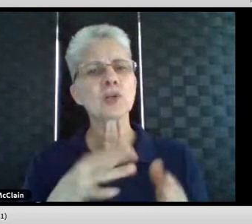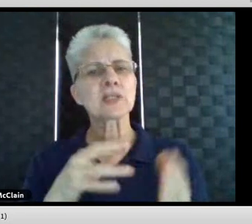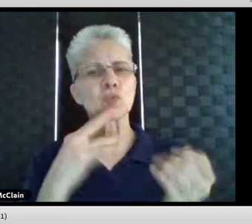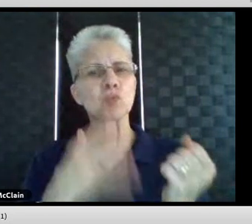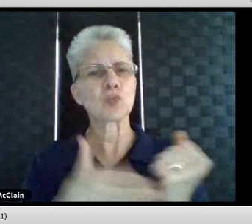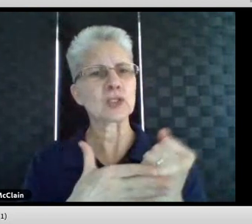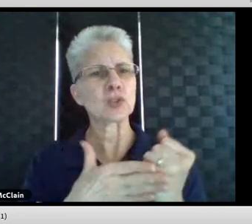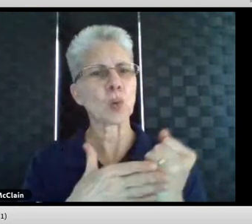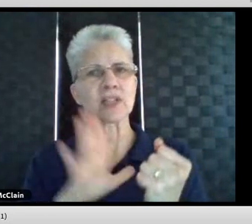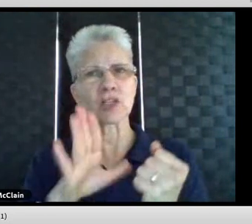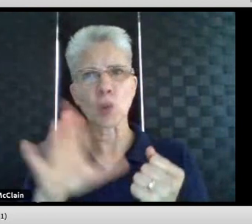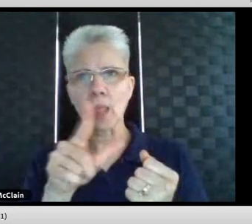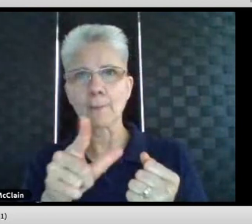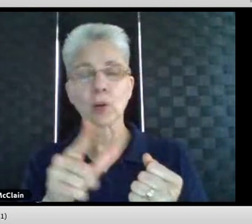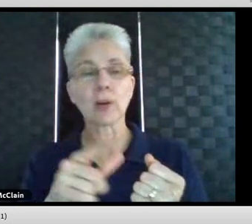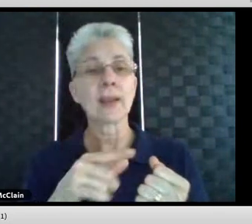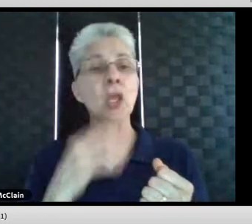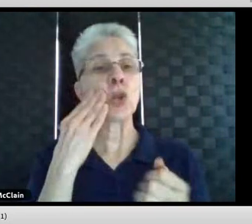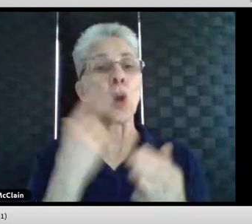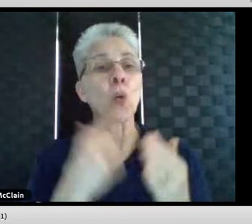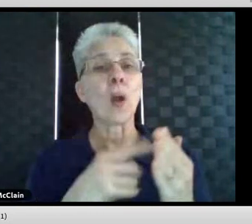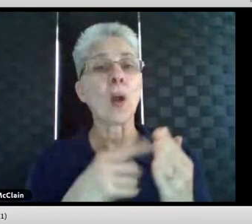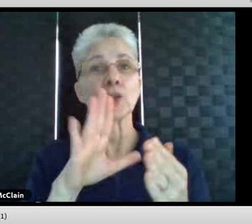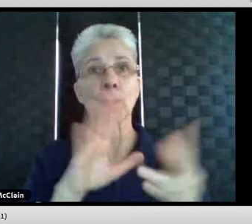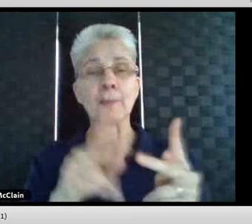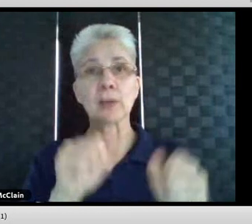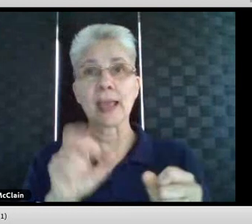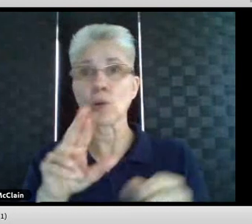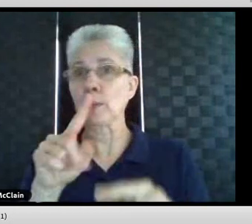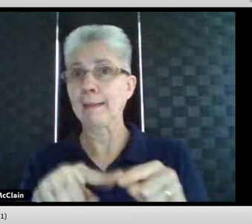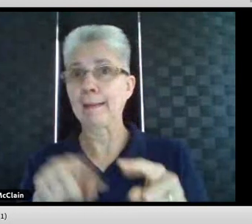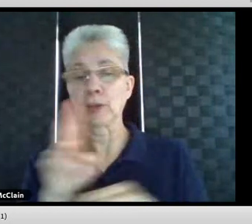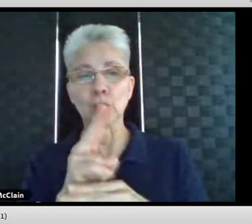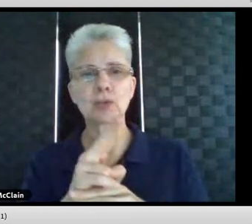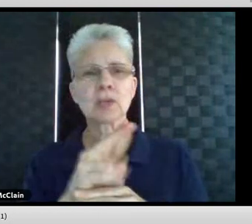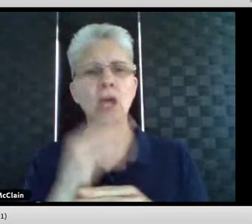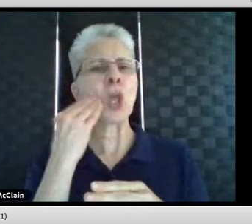Know what your patrons can and can't use. Know those free resources that are available